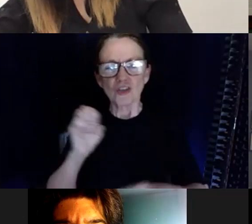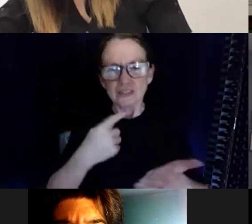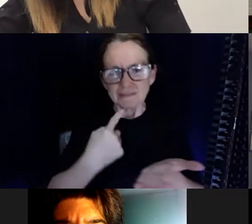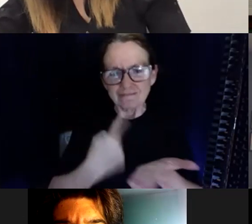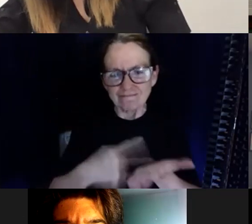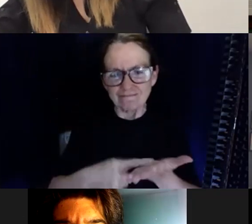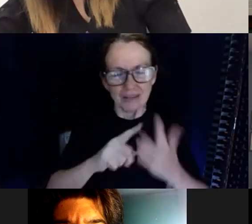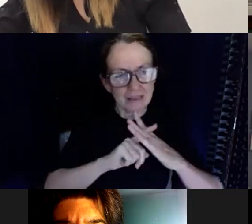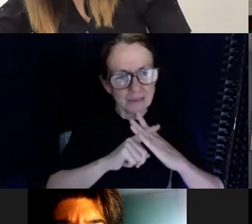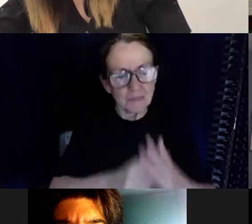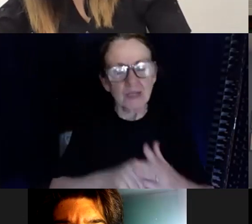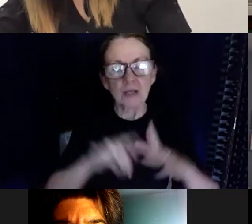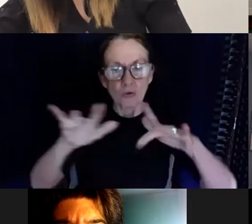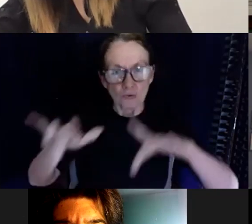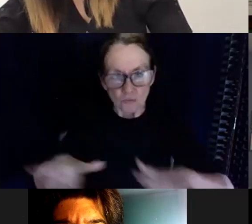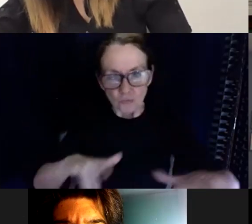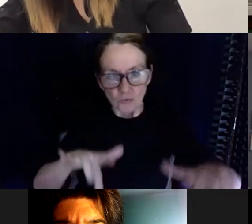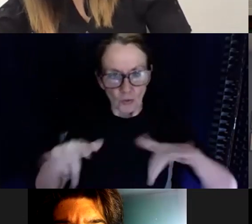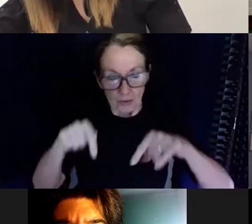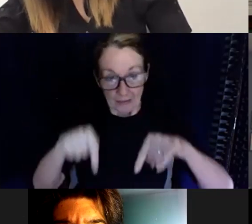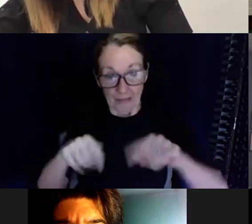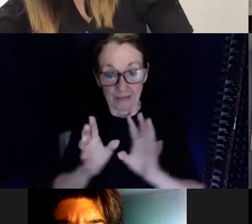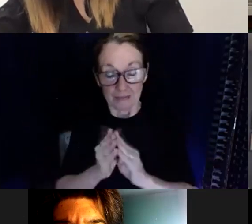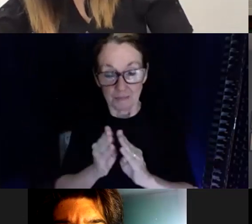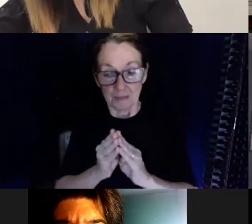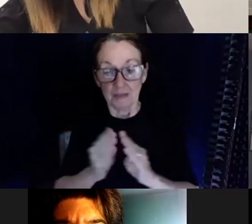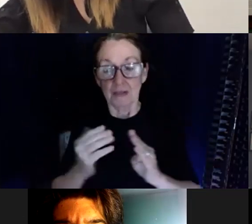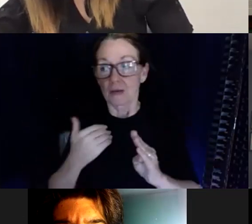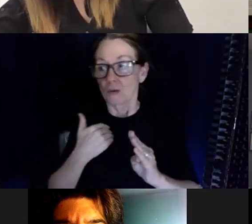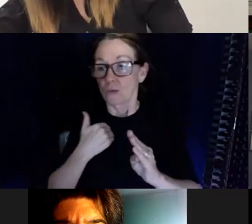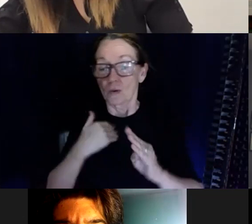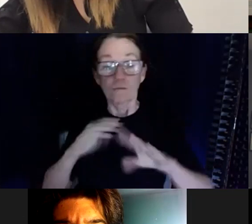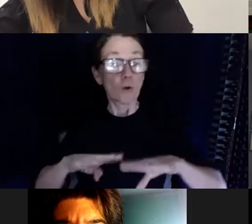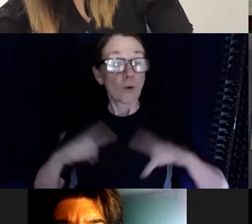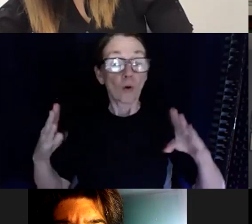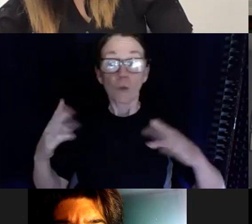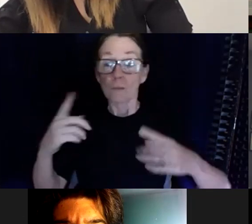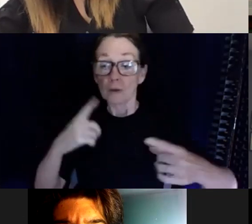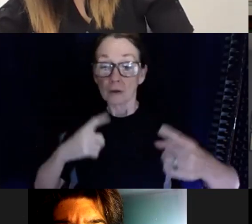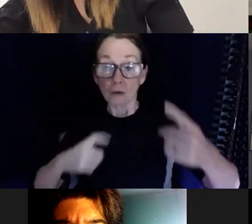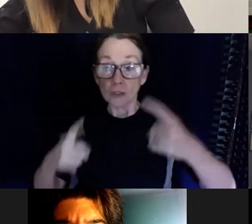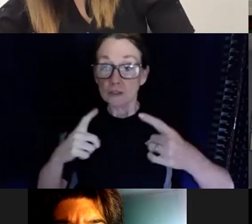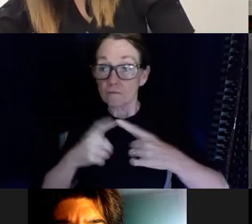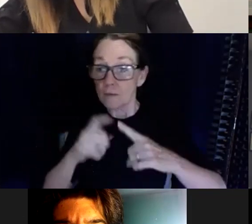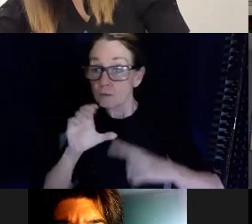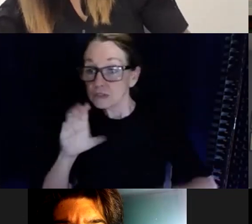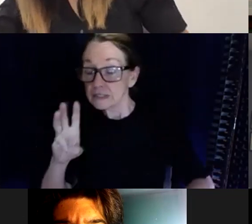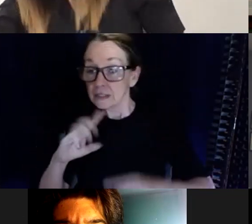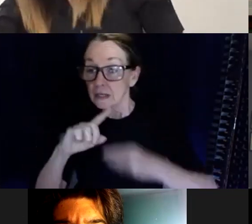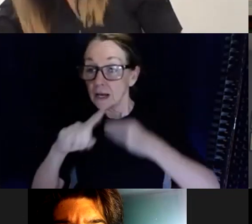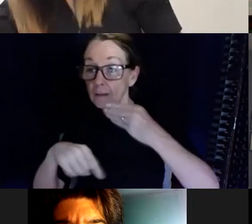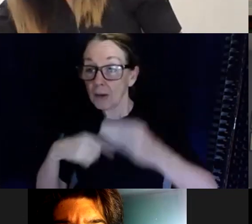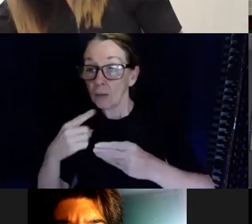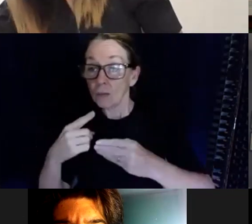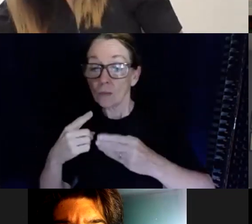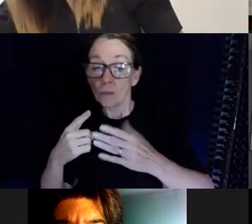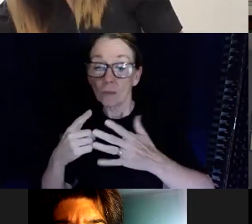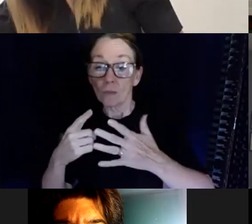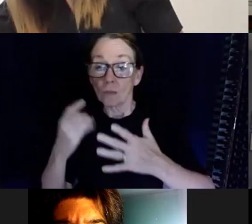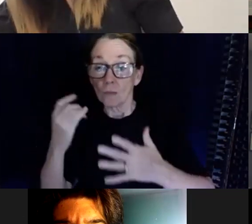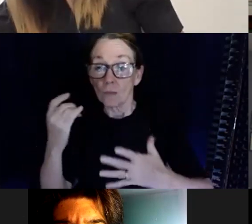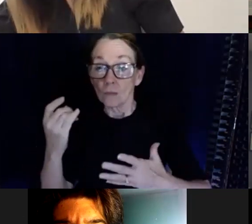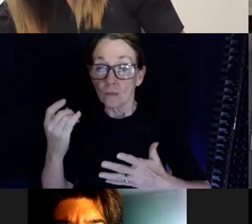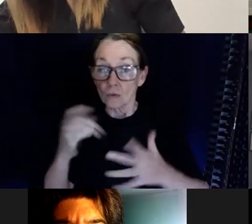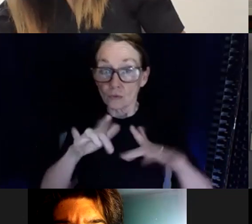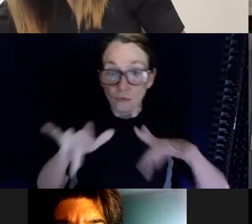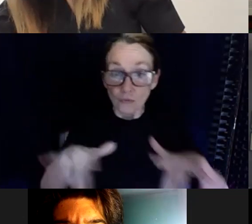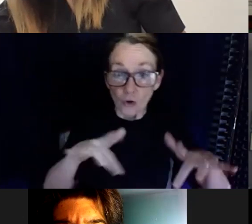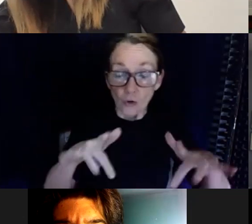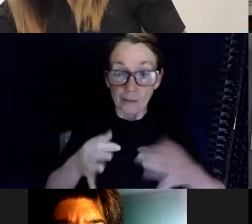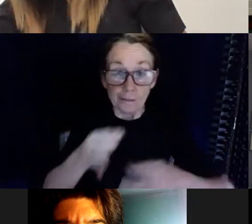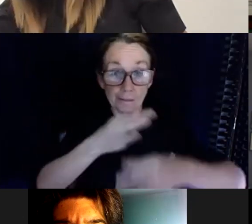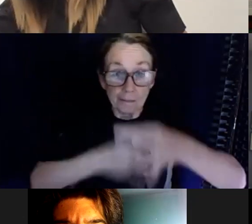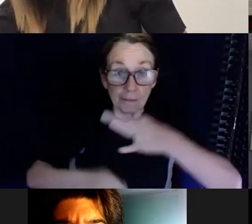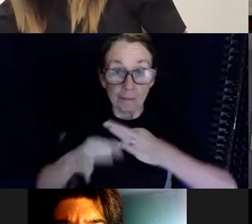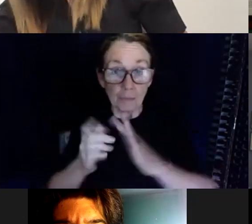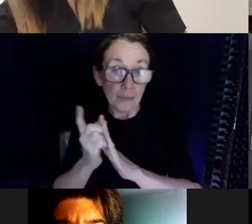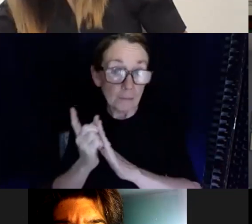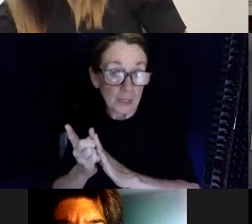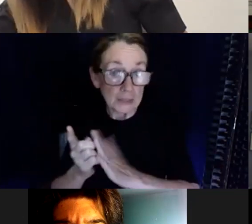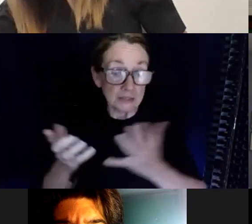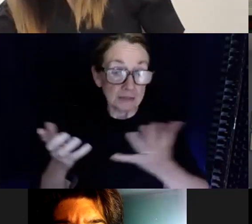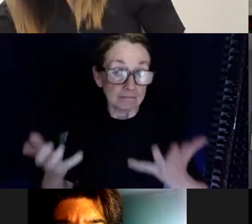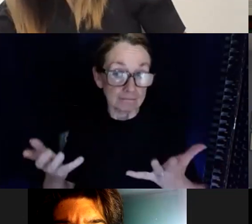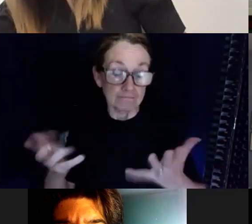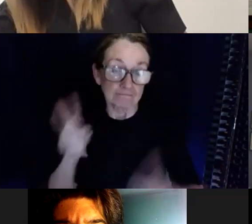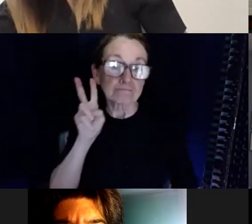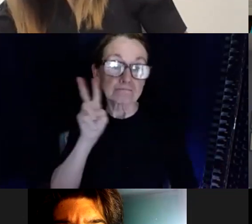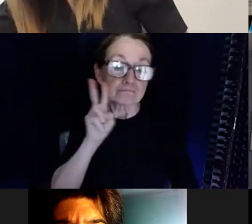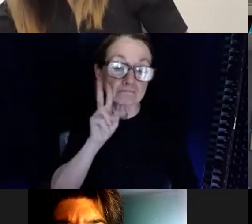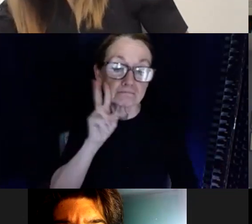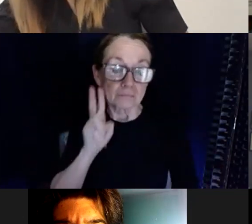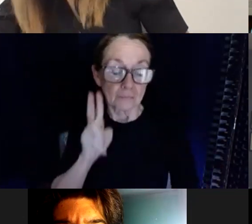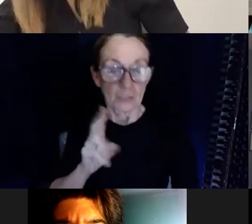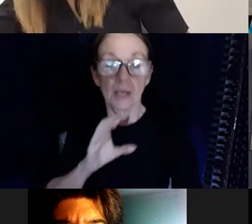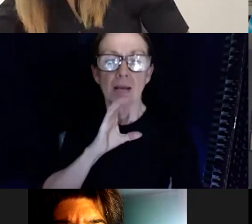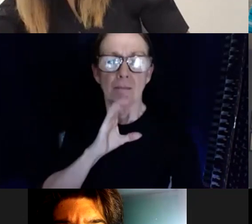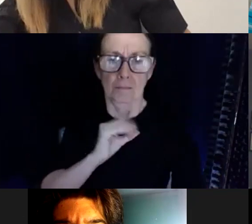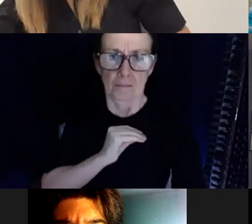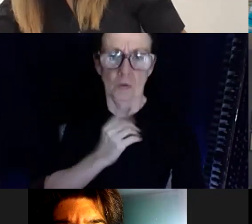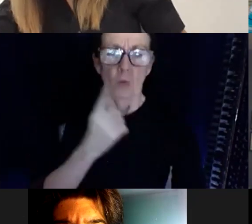I THINK THAT'S KIND OF SELF-EXPLANATORY.